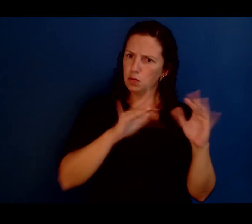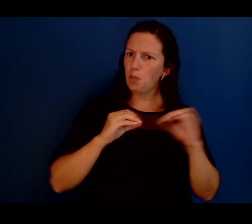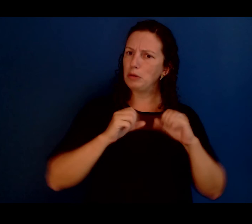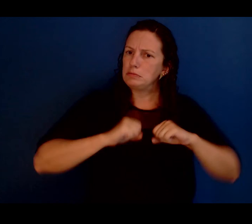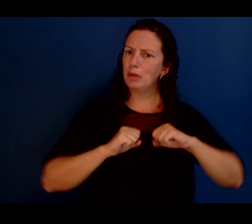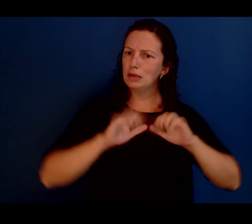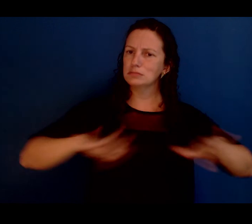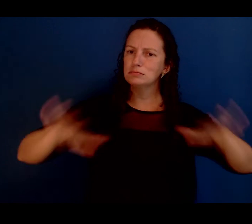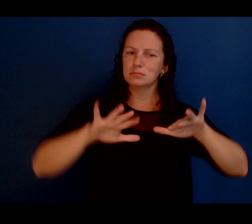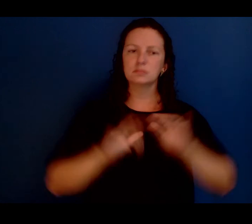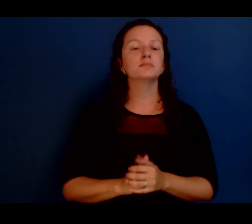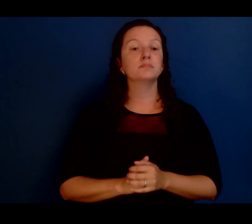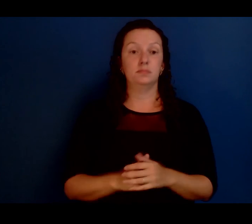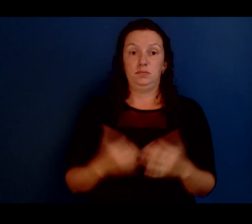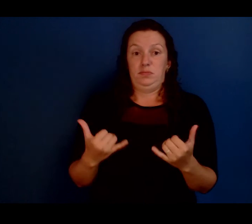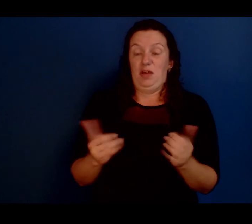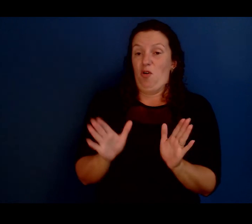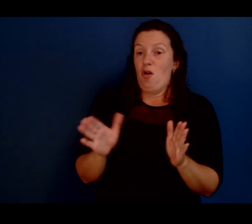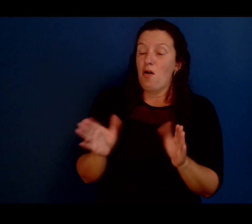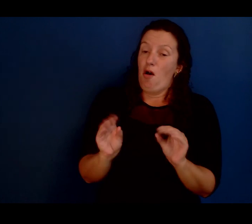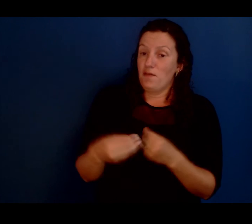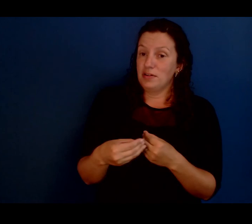This is the office right now but later on it's the bedroom.